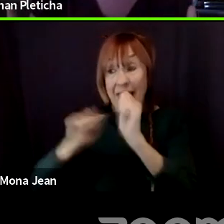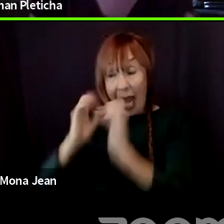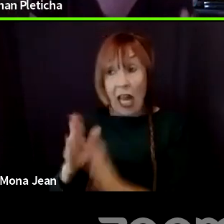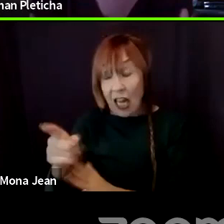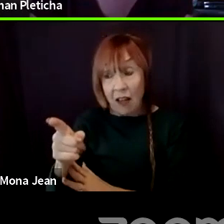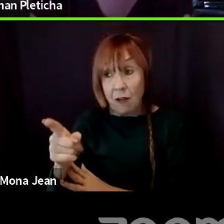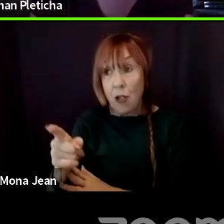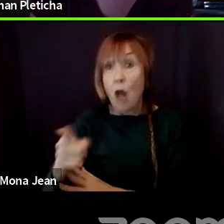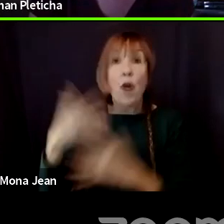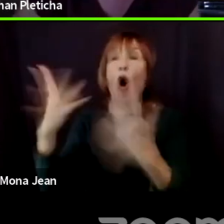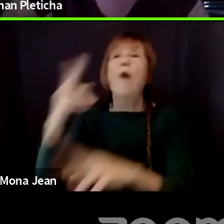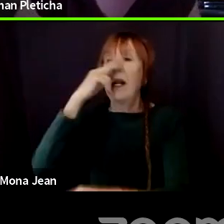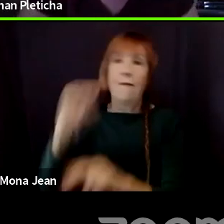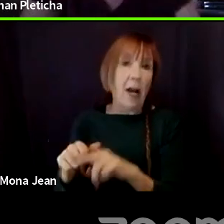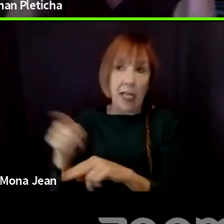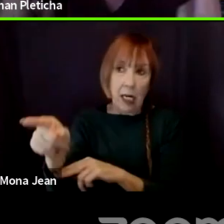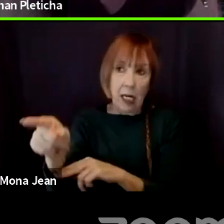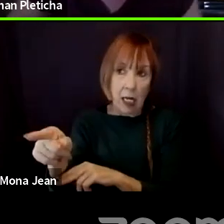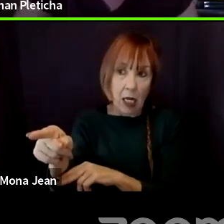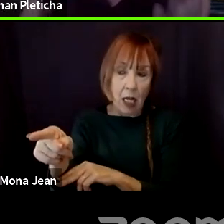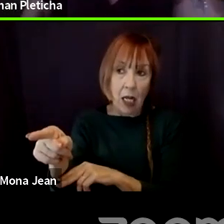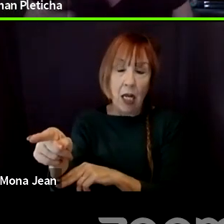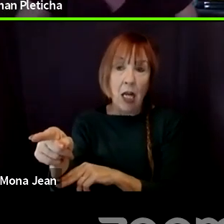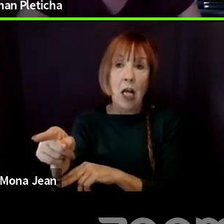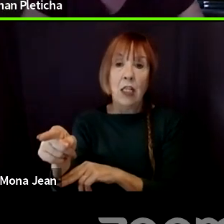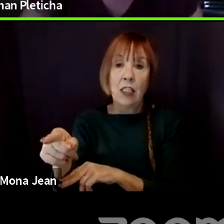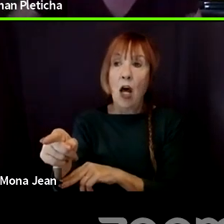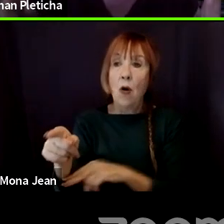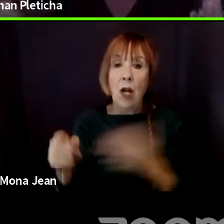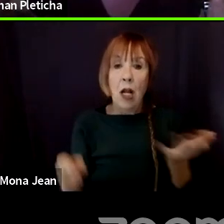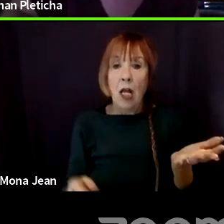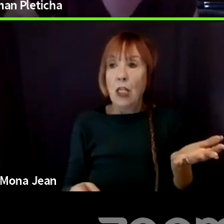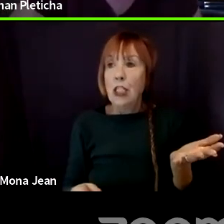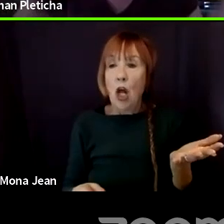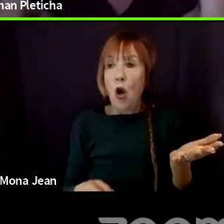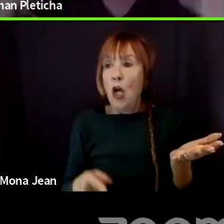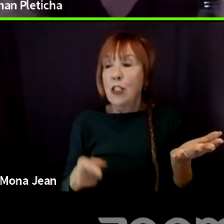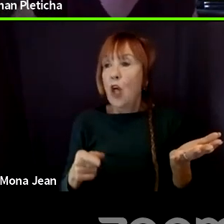what is already written and a lot of times, they would bring, they would bring improv